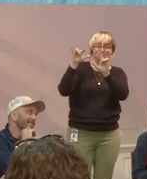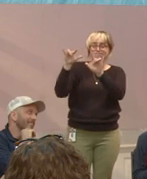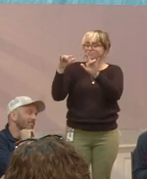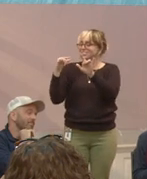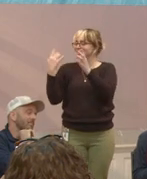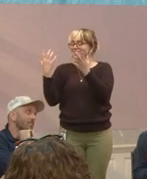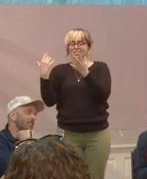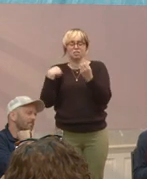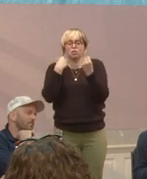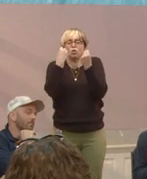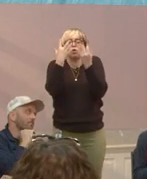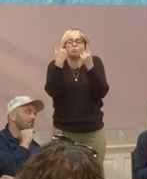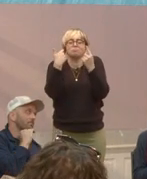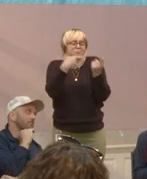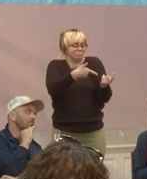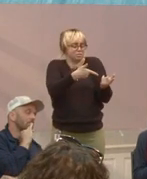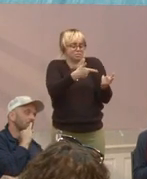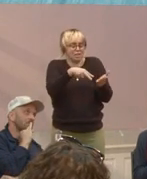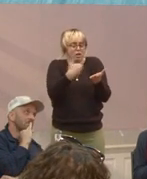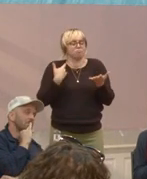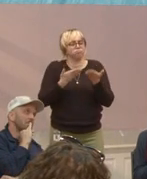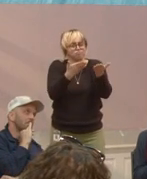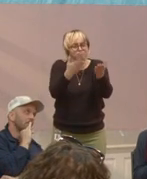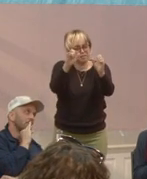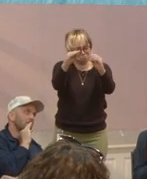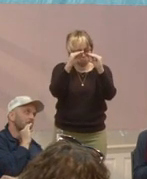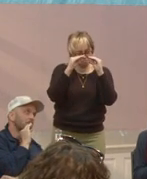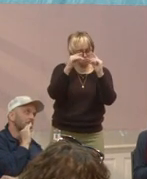many things they have to offer us to teach us to help remind us